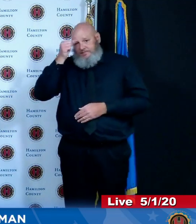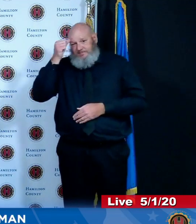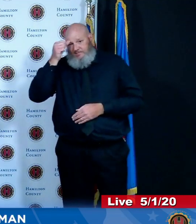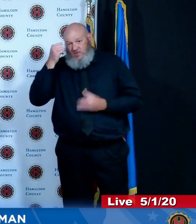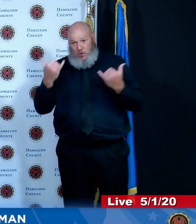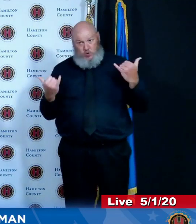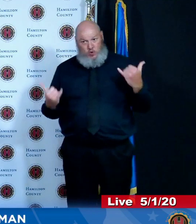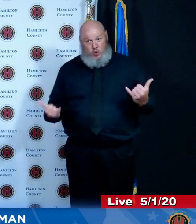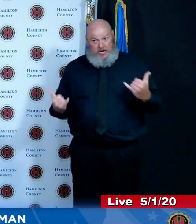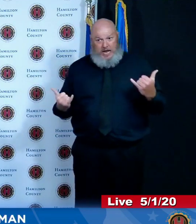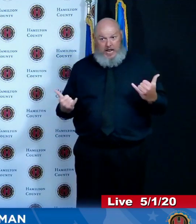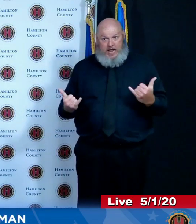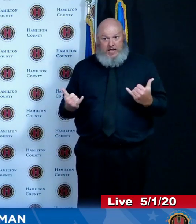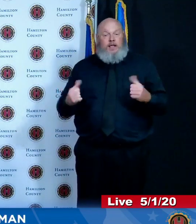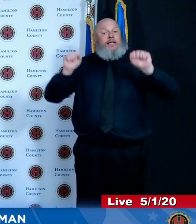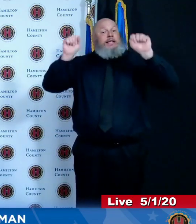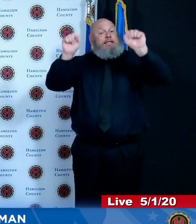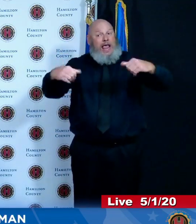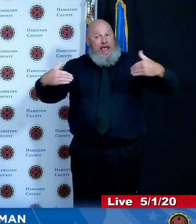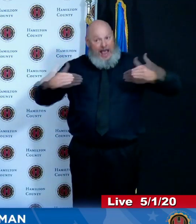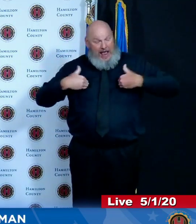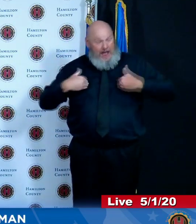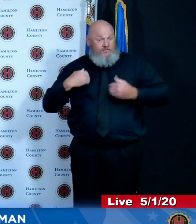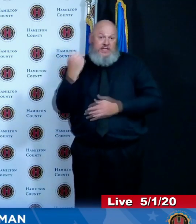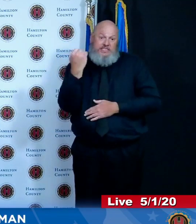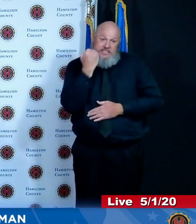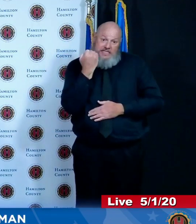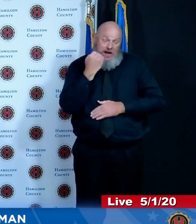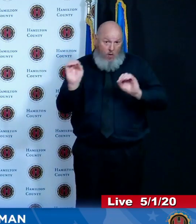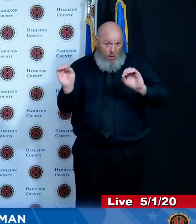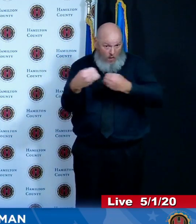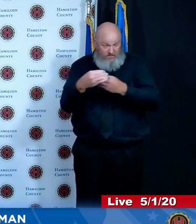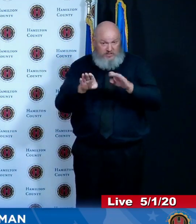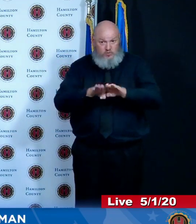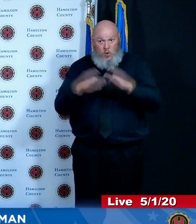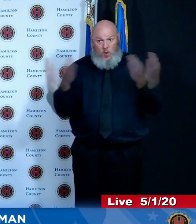reopening beginning on Monday May 4th we are now going to allow for any